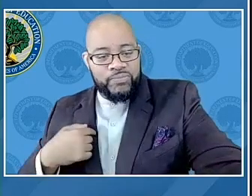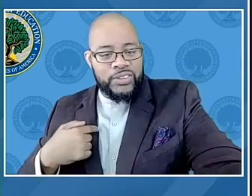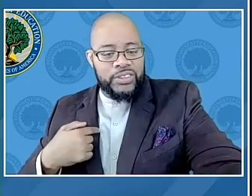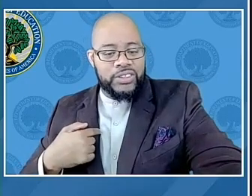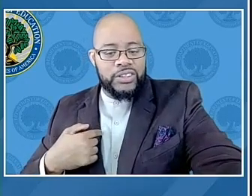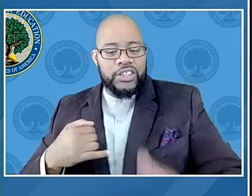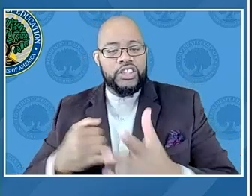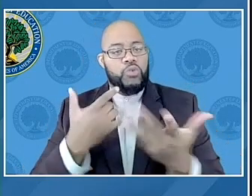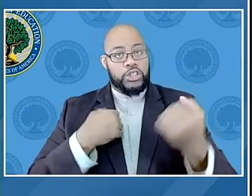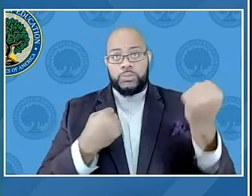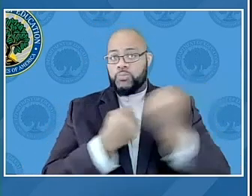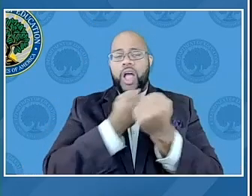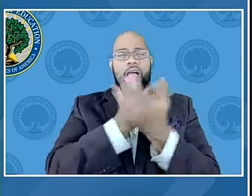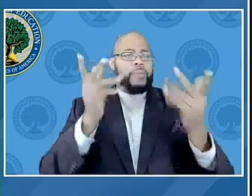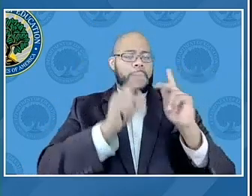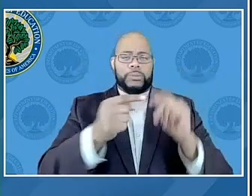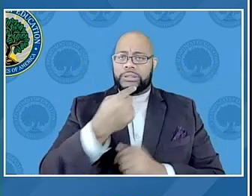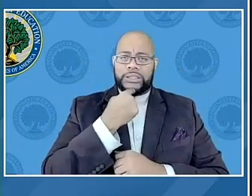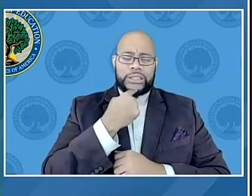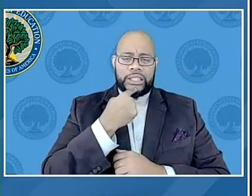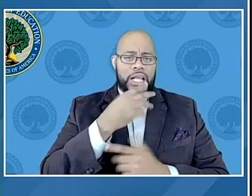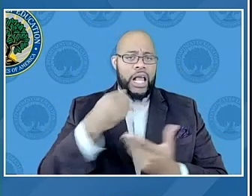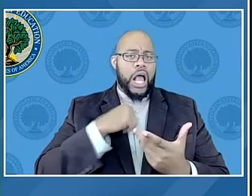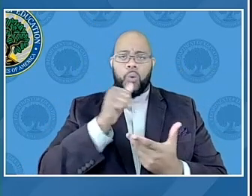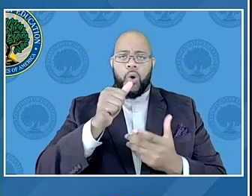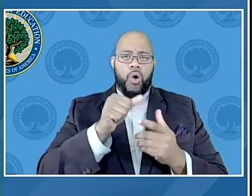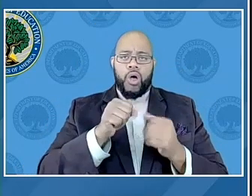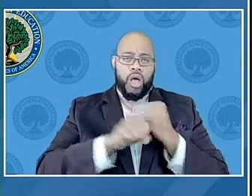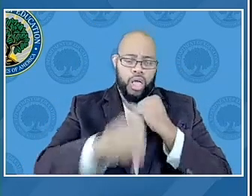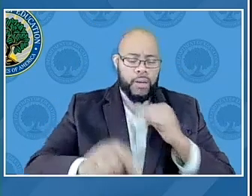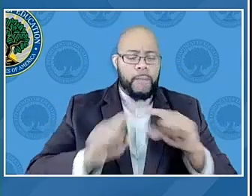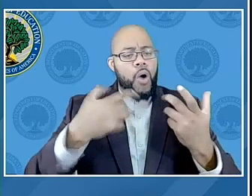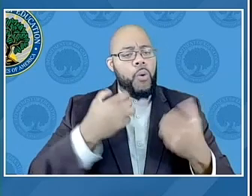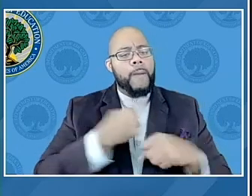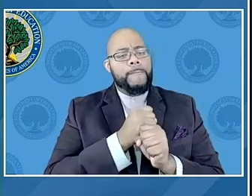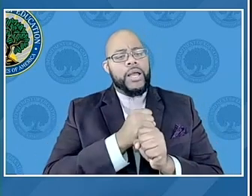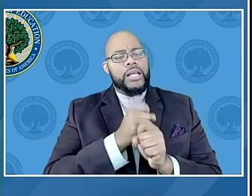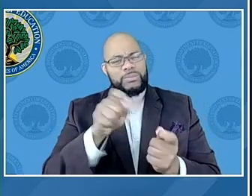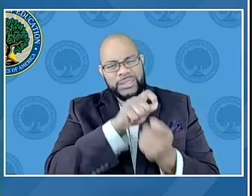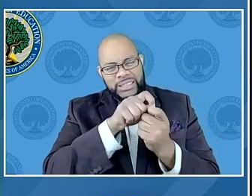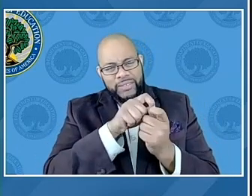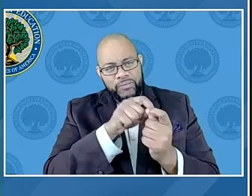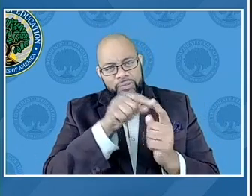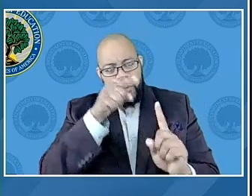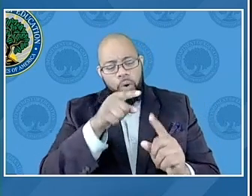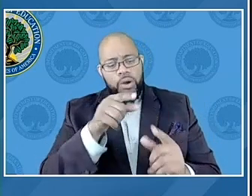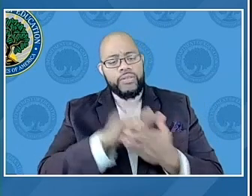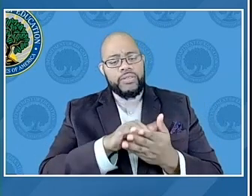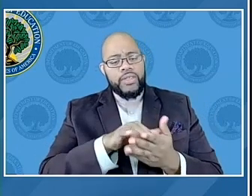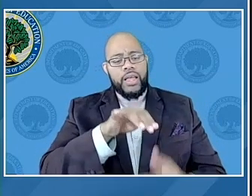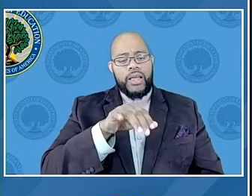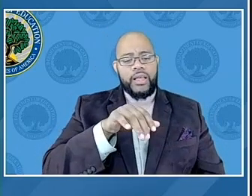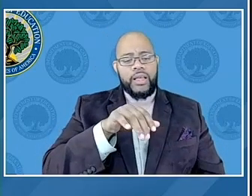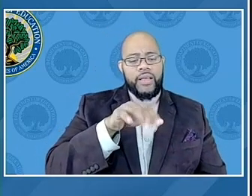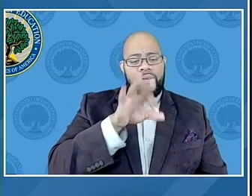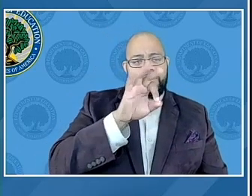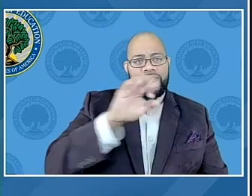that people have said, and I won't belabor that here, but I just wanted to make the particular point that as to FFEL borrowers, this issue is extremely